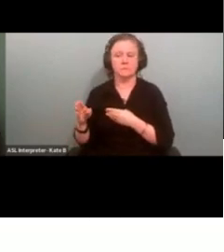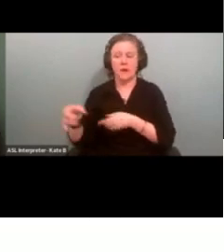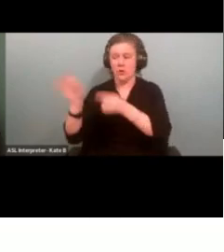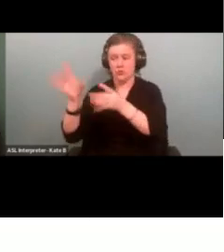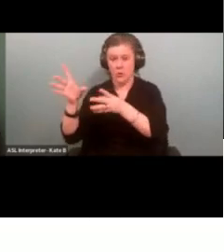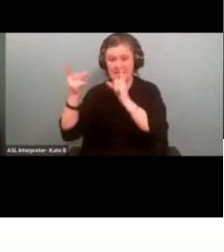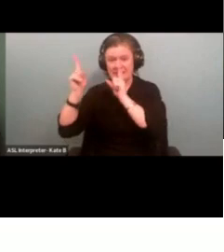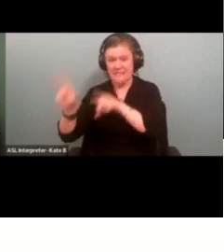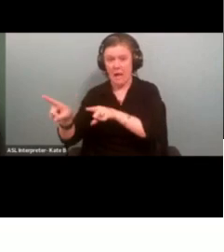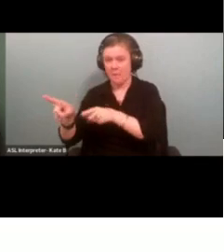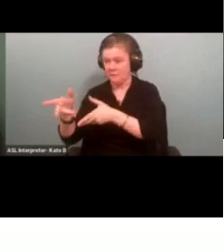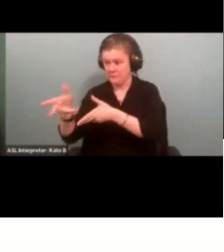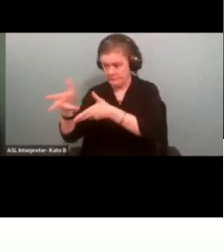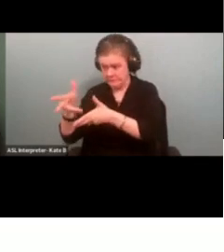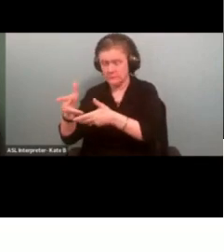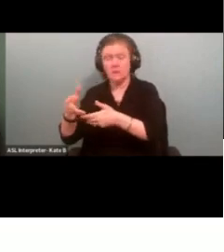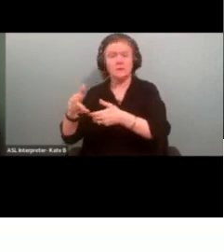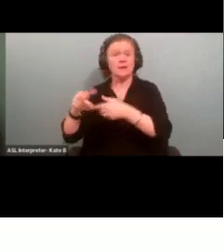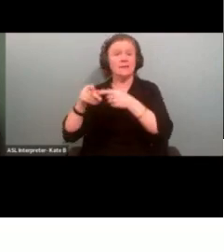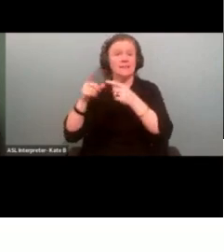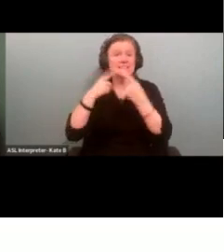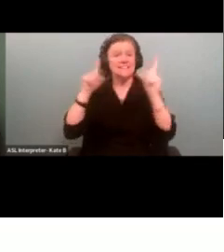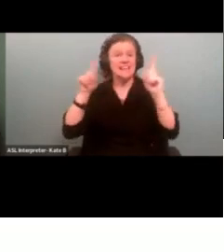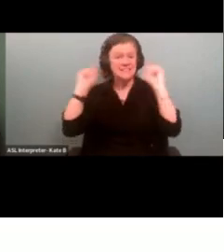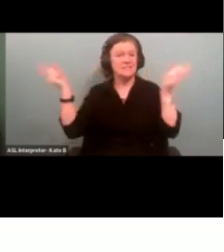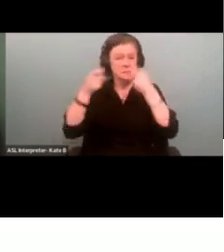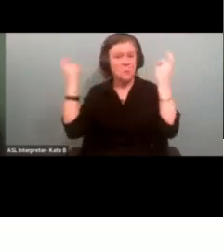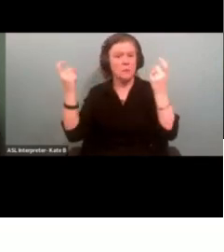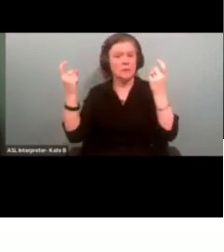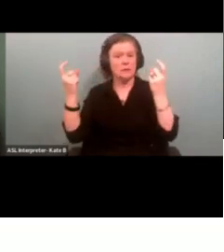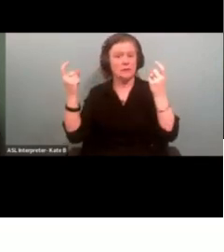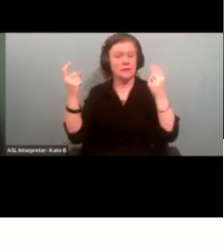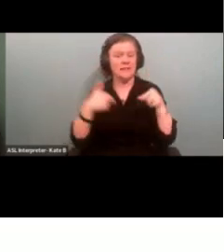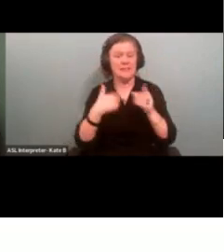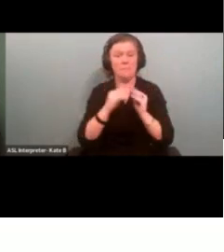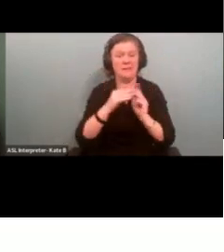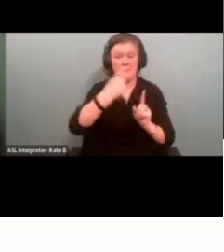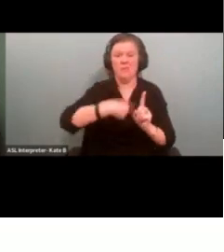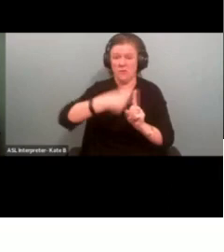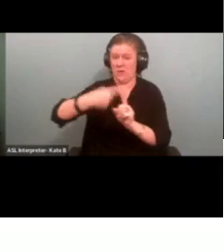celebrating success. These meetings are happening every month, every month, folks are